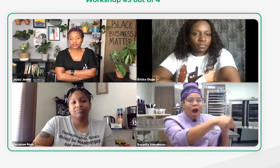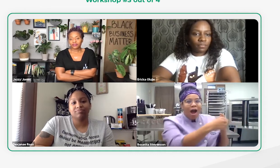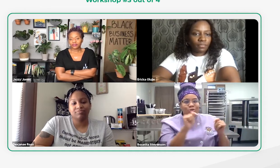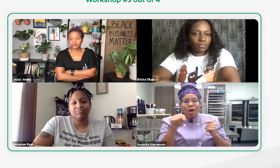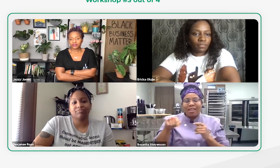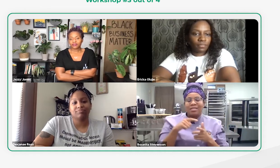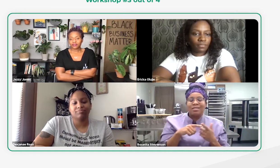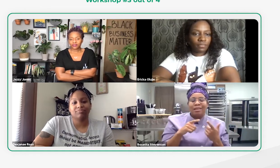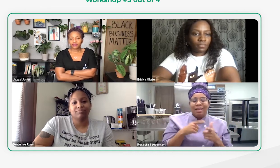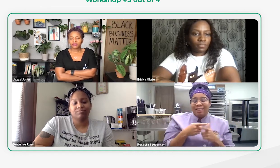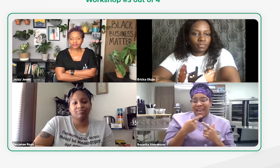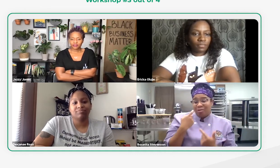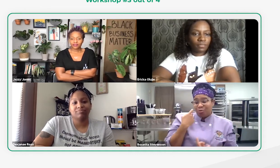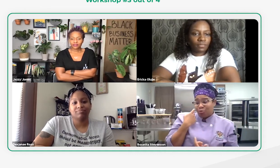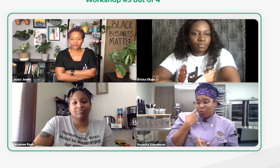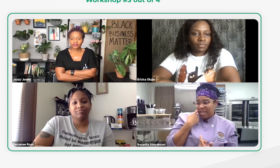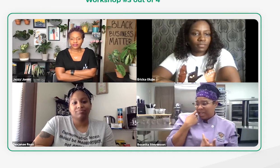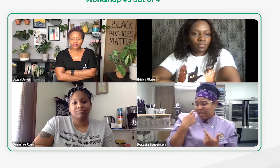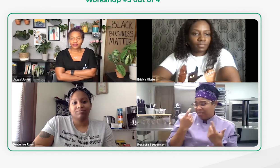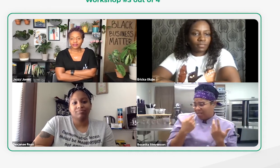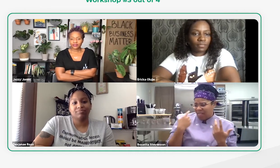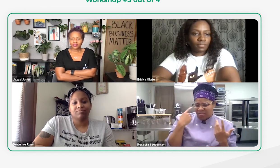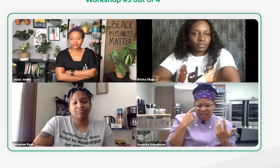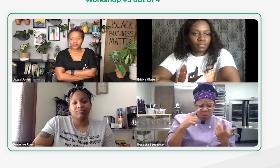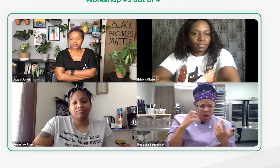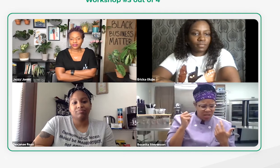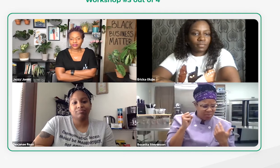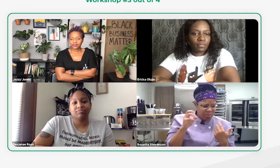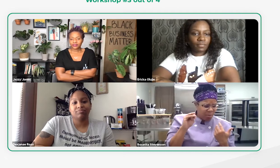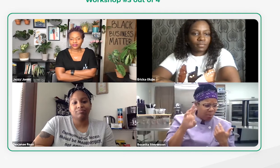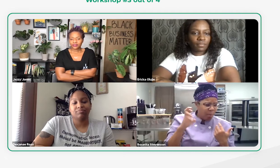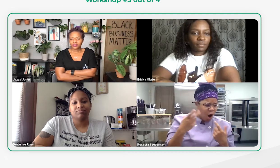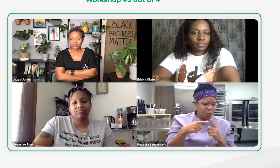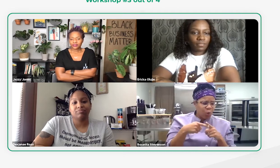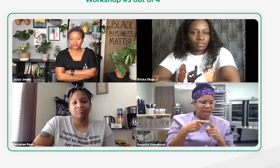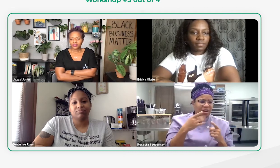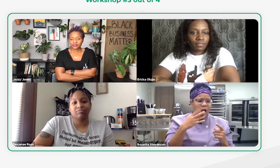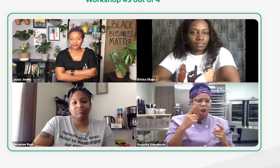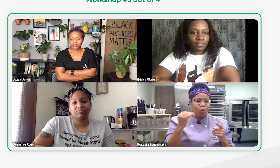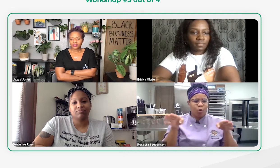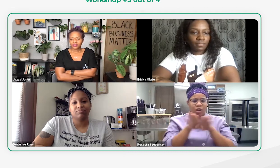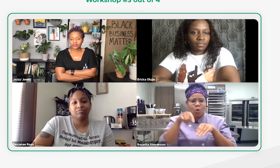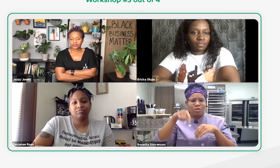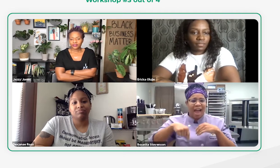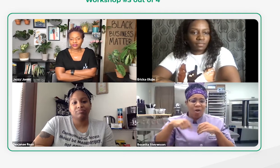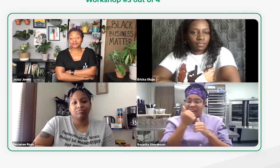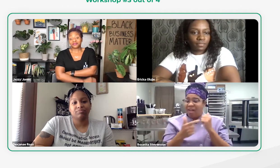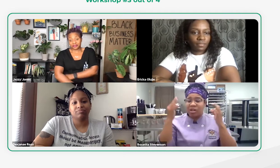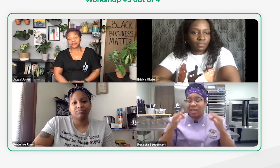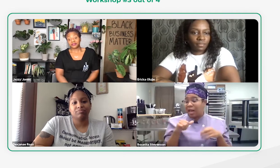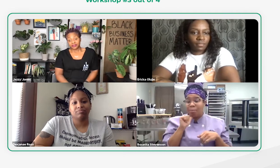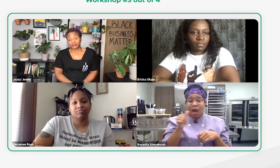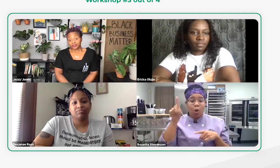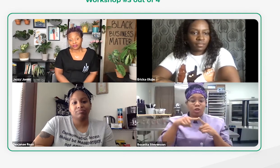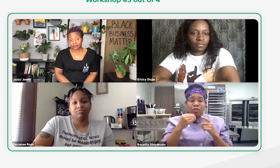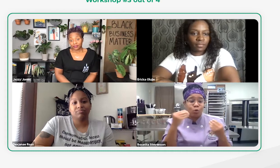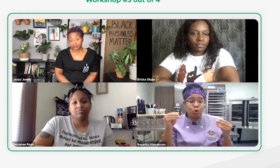With their support it spread out. I think it was in March when Colorado closed down.